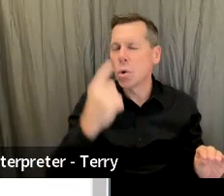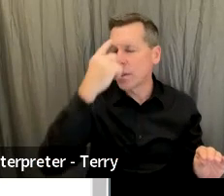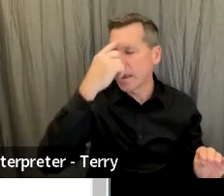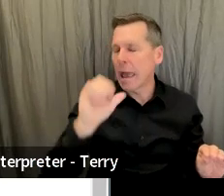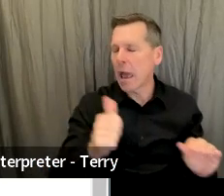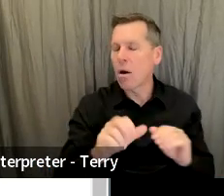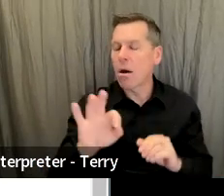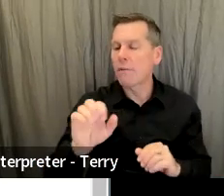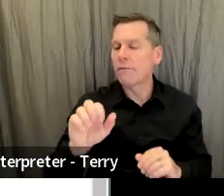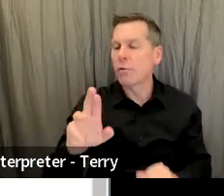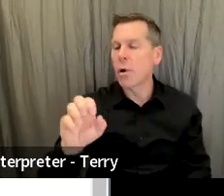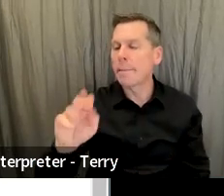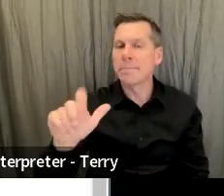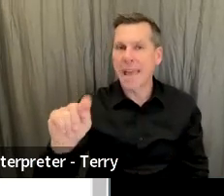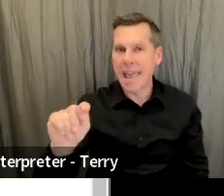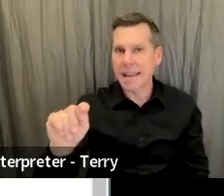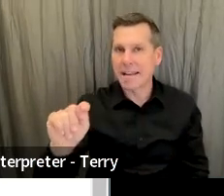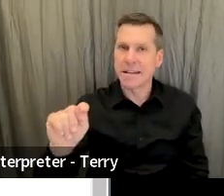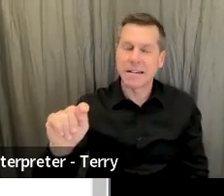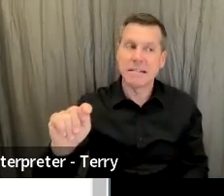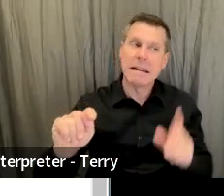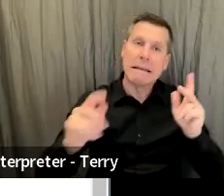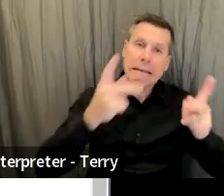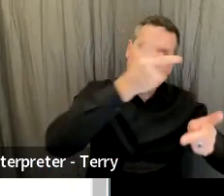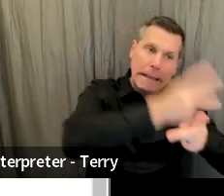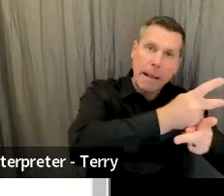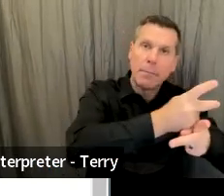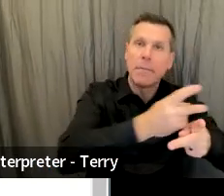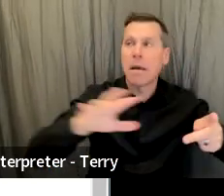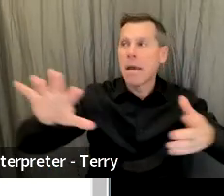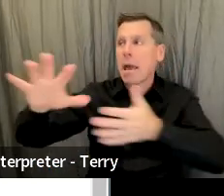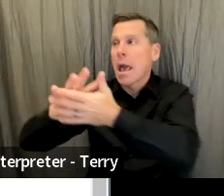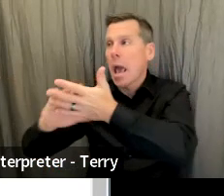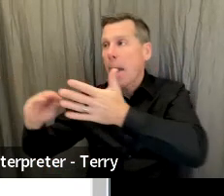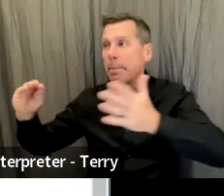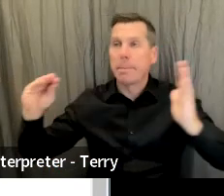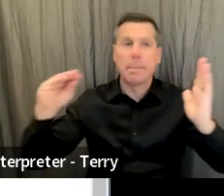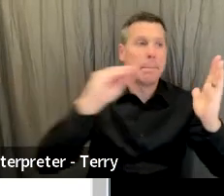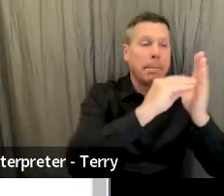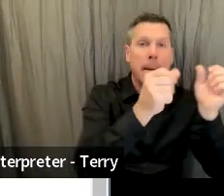reformat your existing content or copy and paste your existing content into the template. You just know that you have to